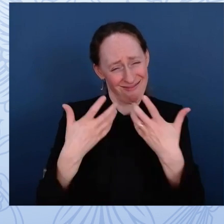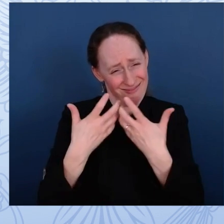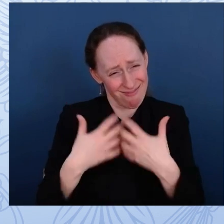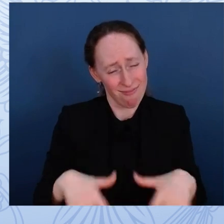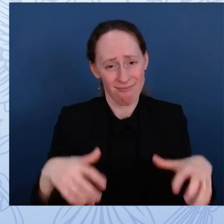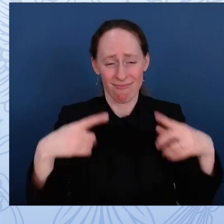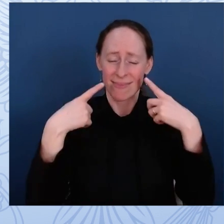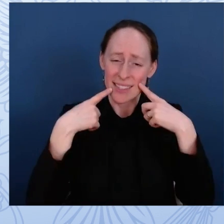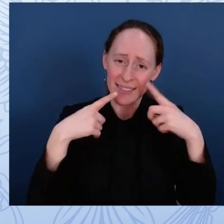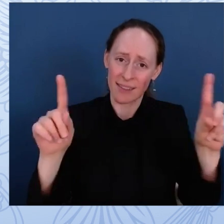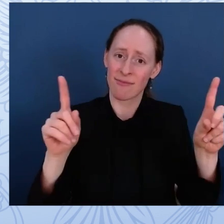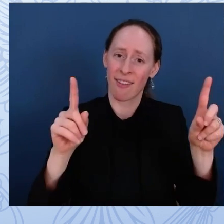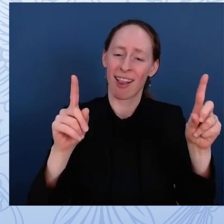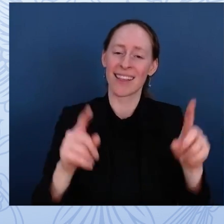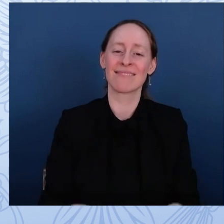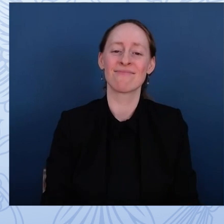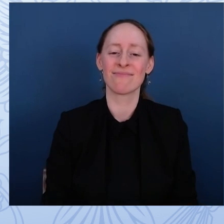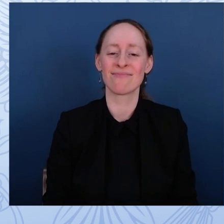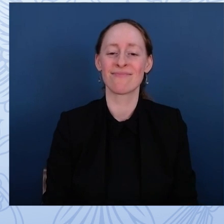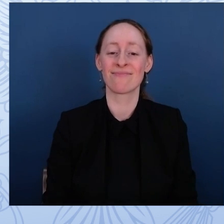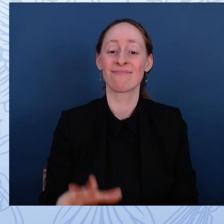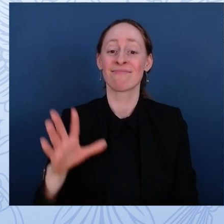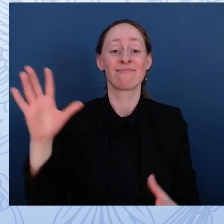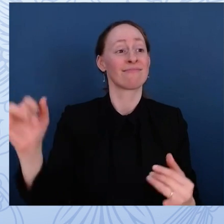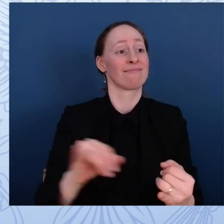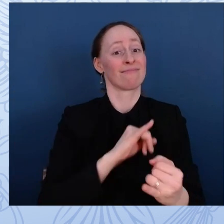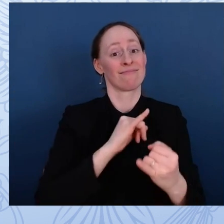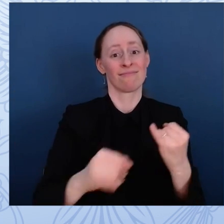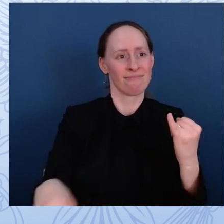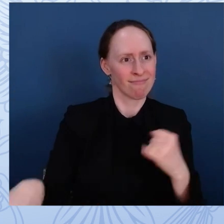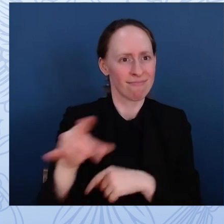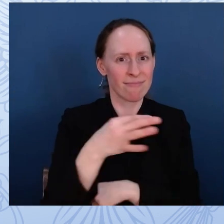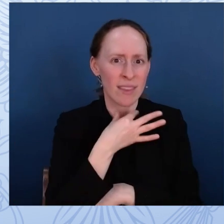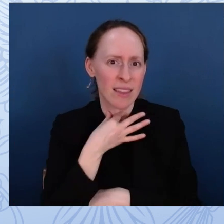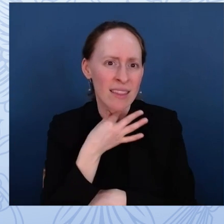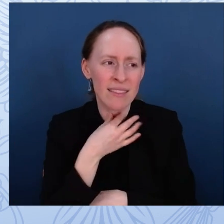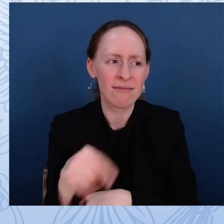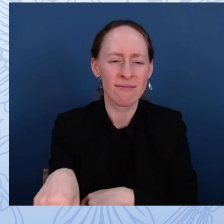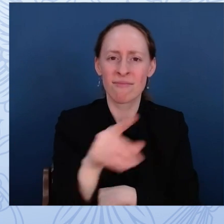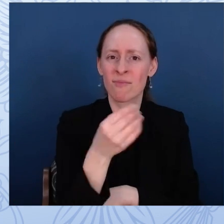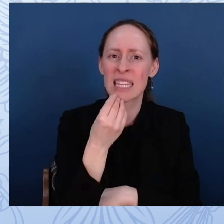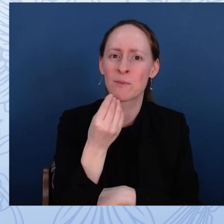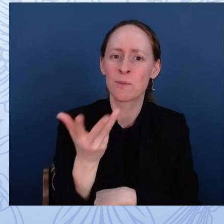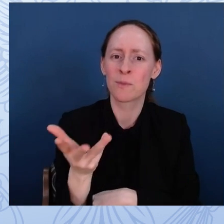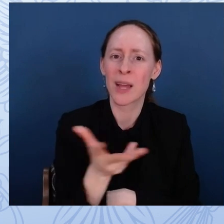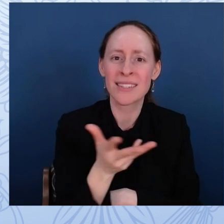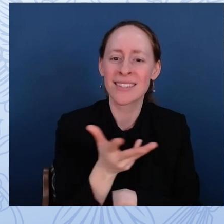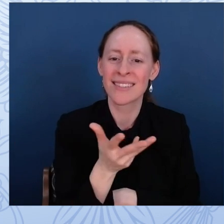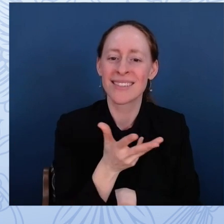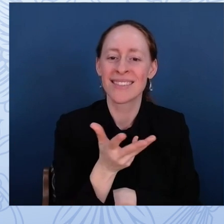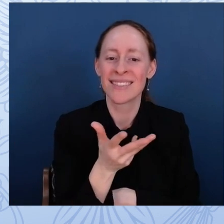what the guests will be served as they sit alongside this incredible decor. Dr. Biden has chosen a menu